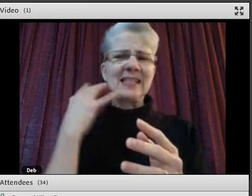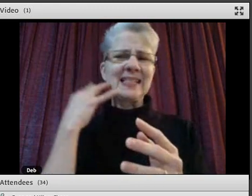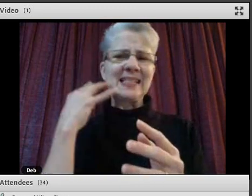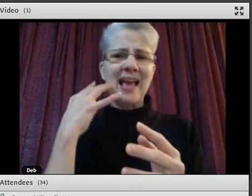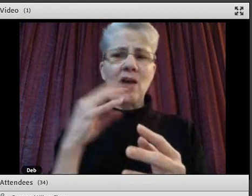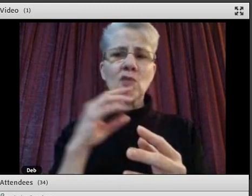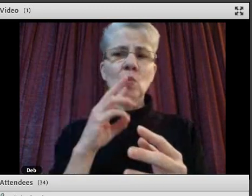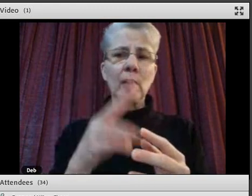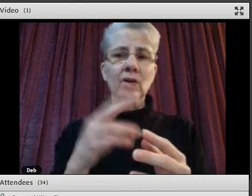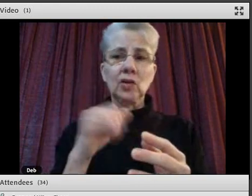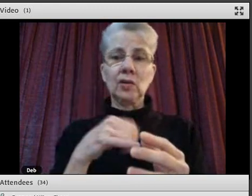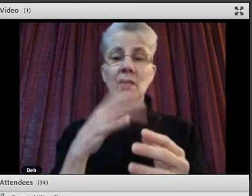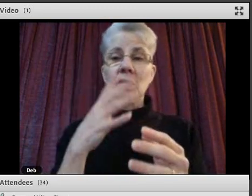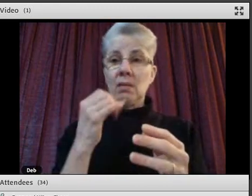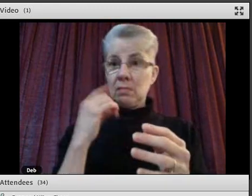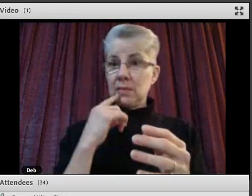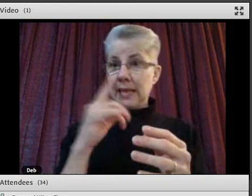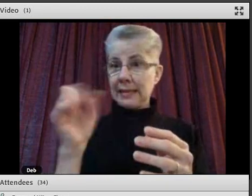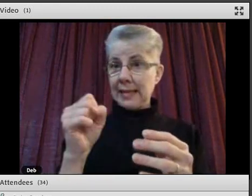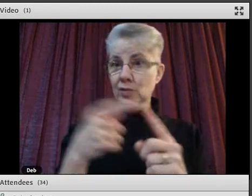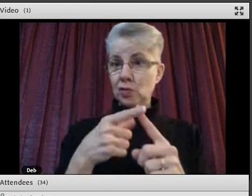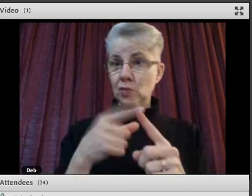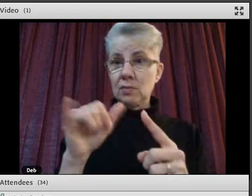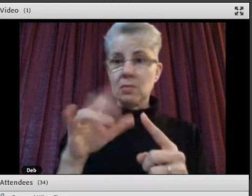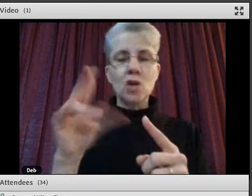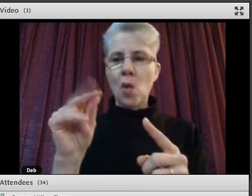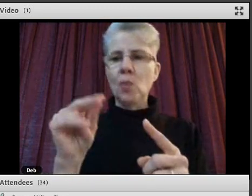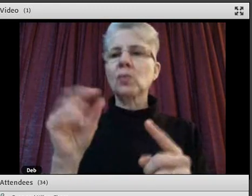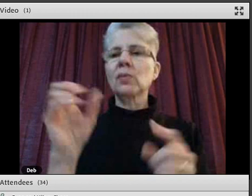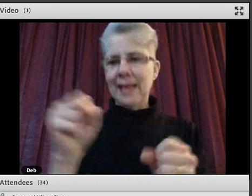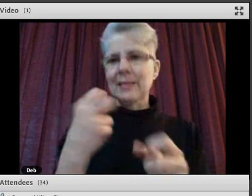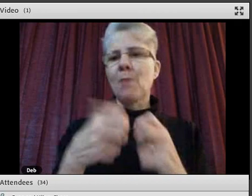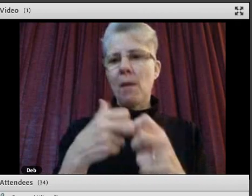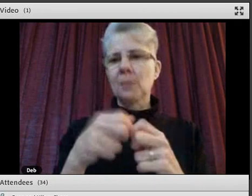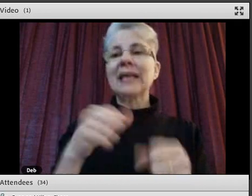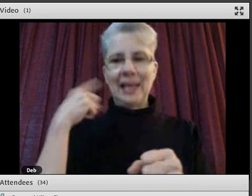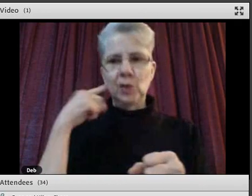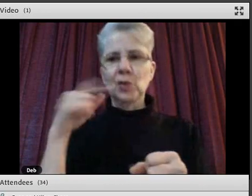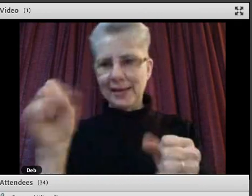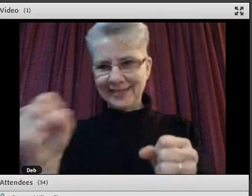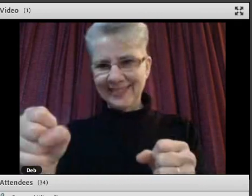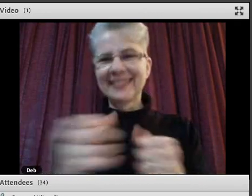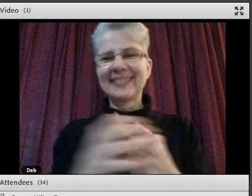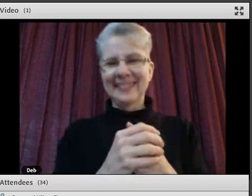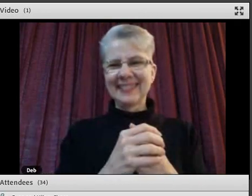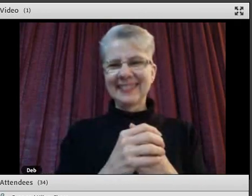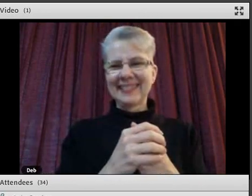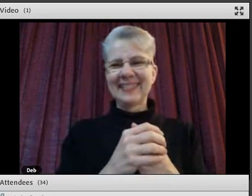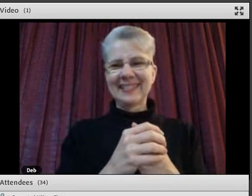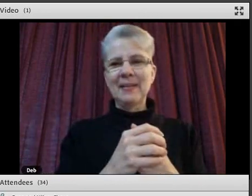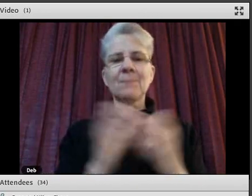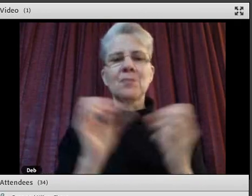Ryan: Is the sound out? Hilary: Are we saying, "Yes, the sound is out," or "Yes, you can hear us"? It was going a couple times.